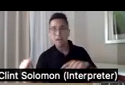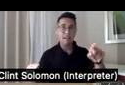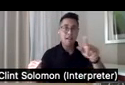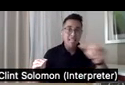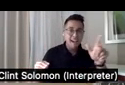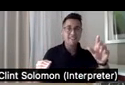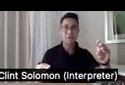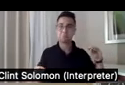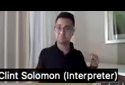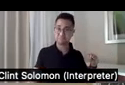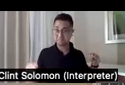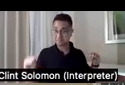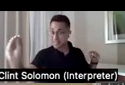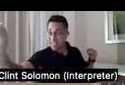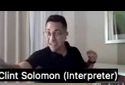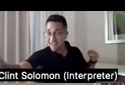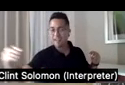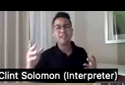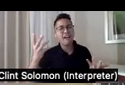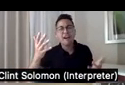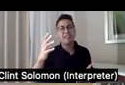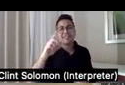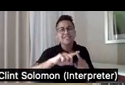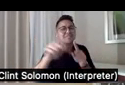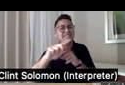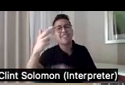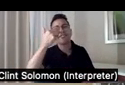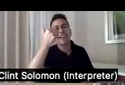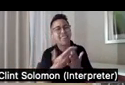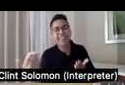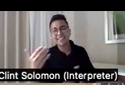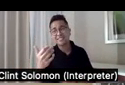back all sorts of funny things that we do they really aren't so funny when you think about it